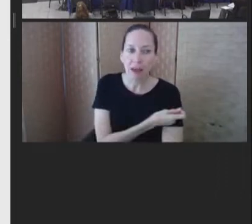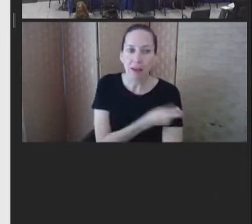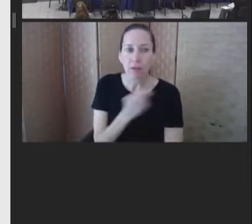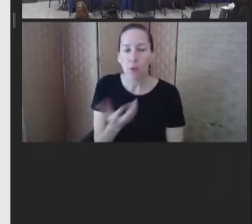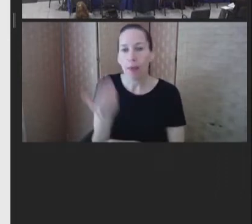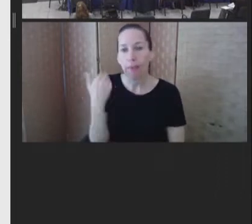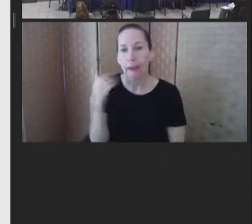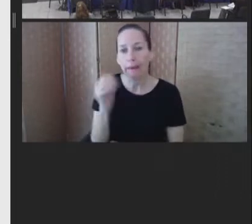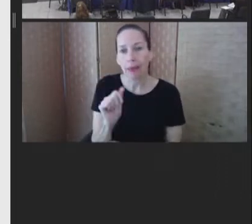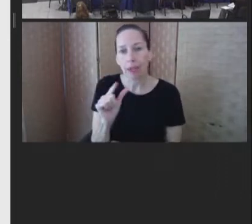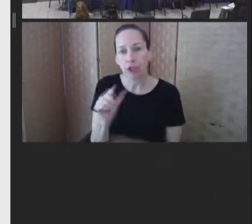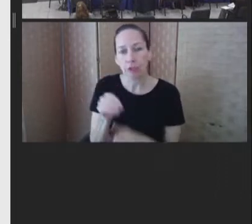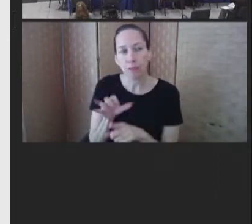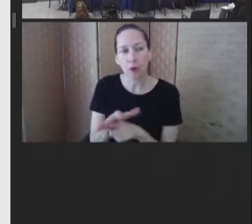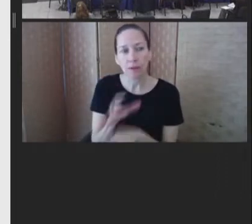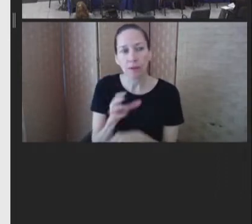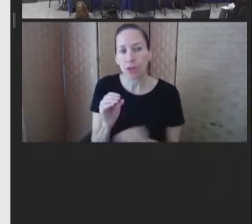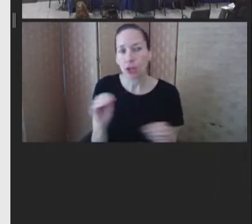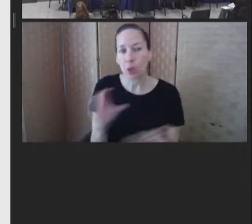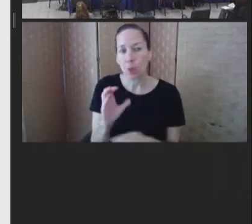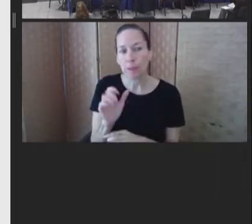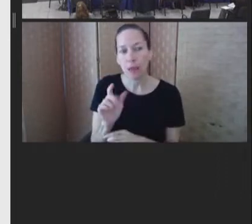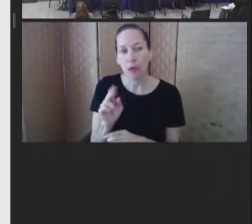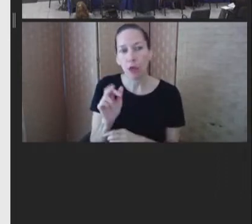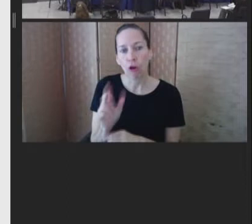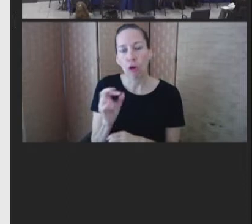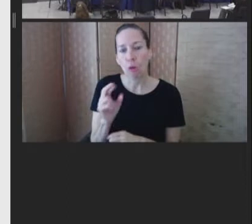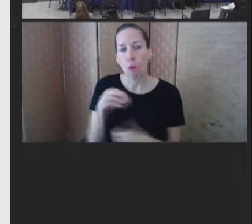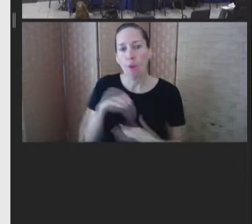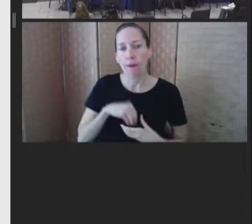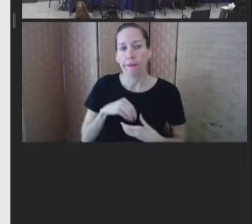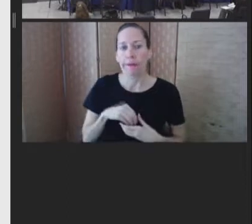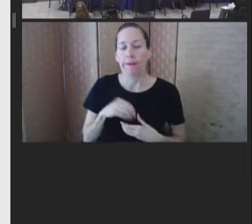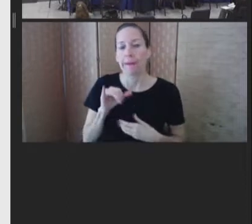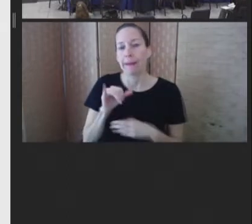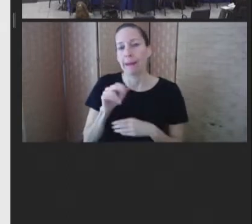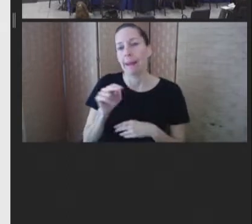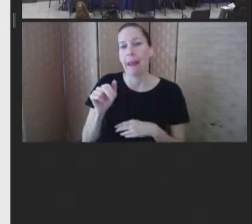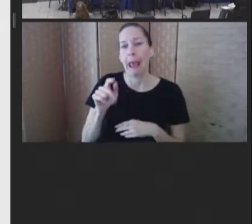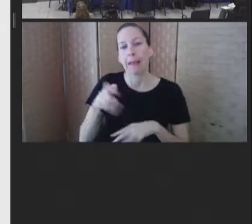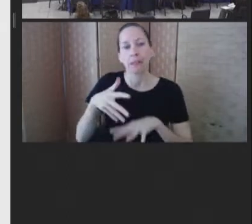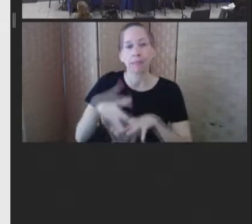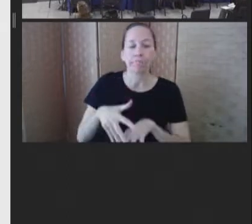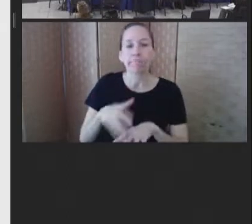we don't have cellular or innate immunity data, but it's coming soon. We did not test higher